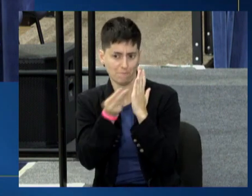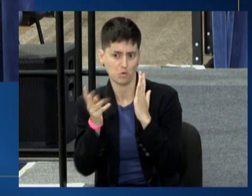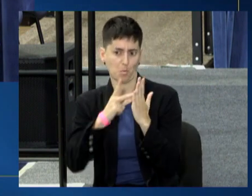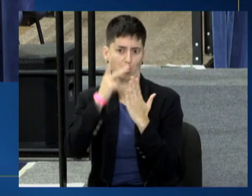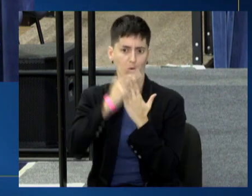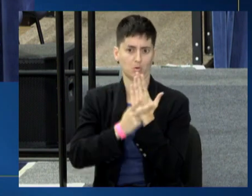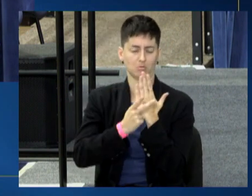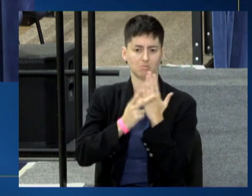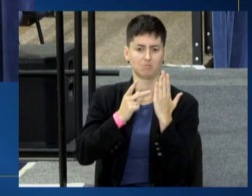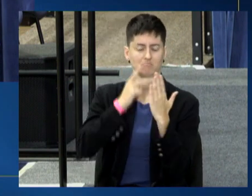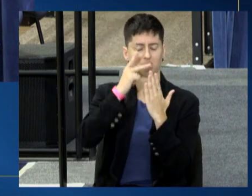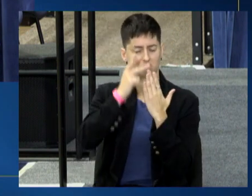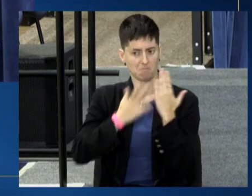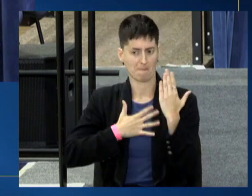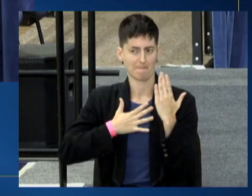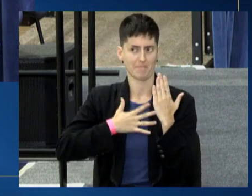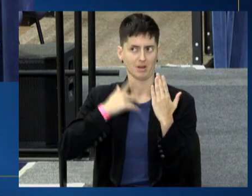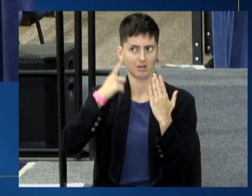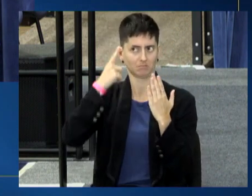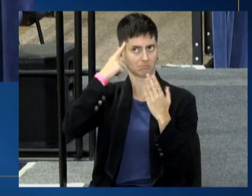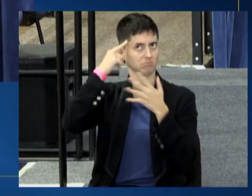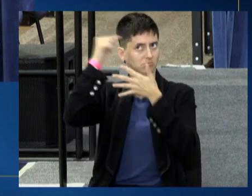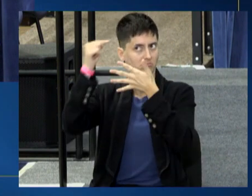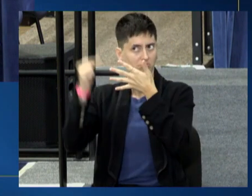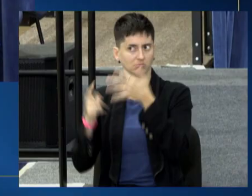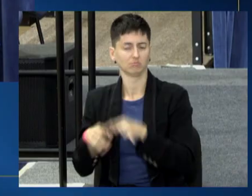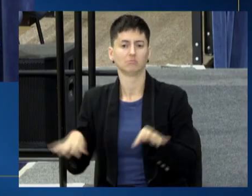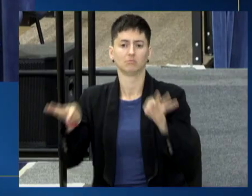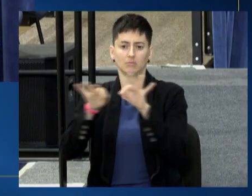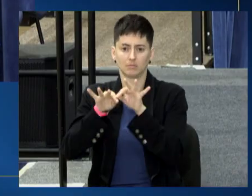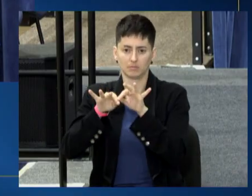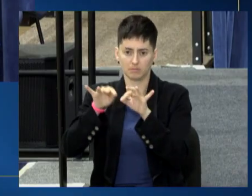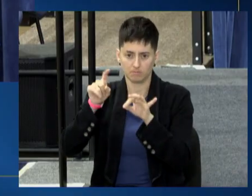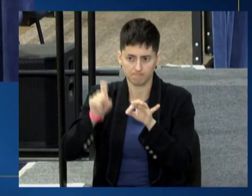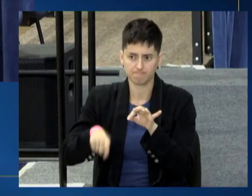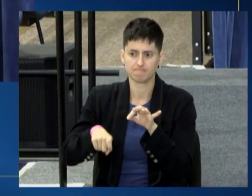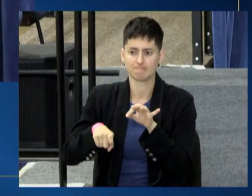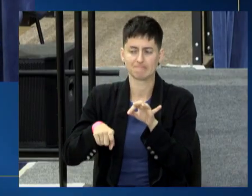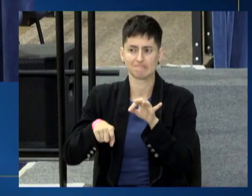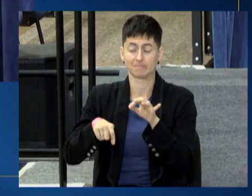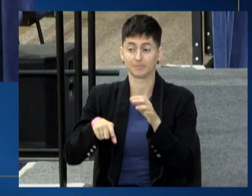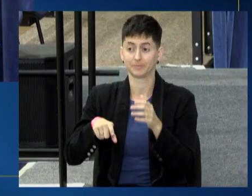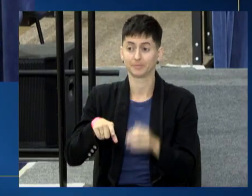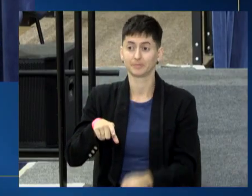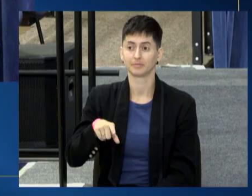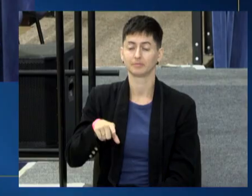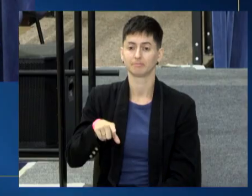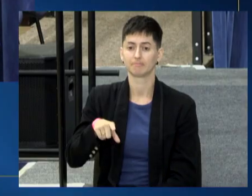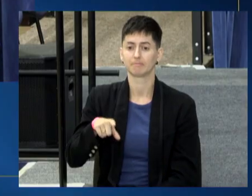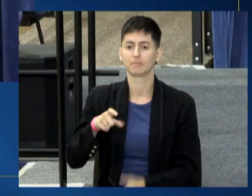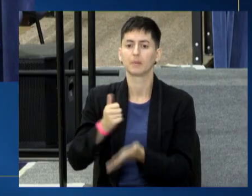we have to broaden our data sources and modernize how we're running prospective research if we're going to answer all these questions.